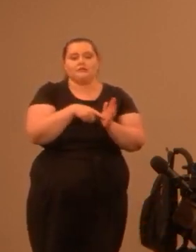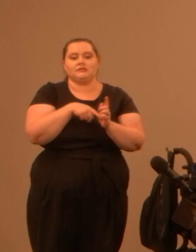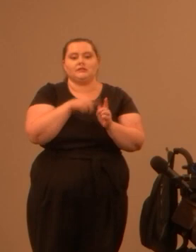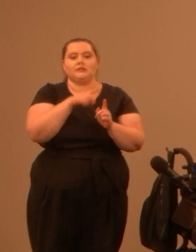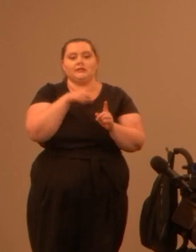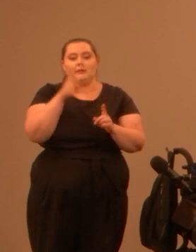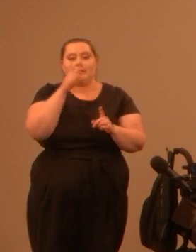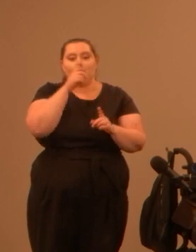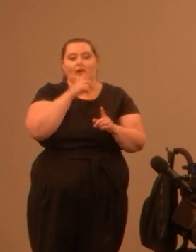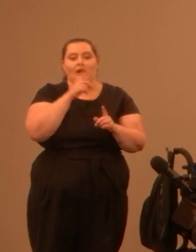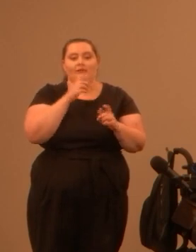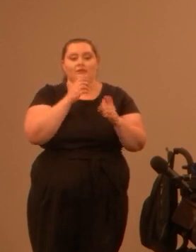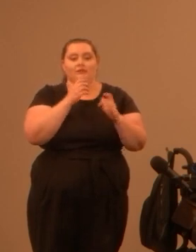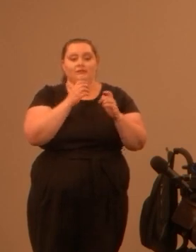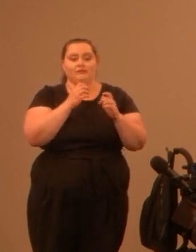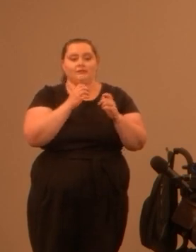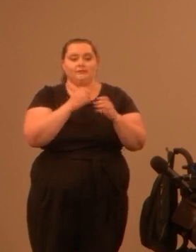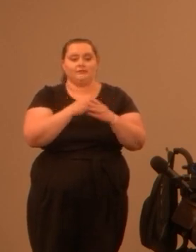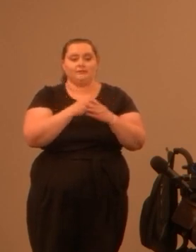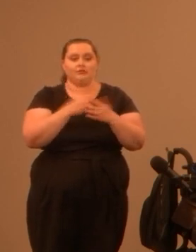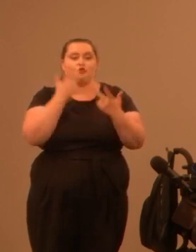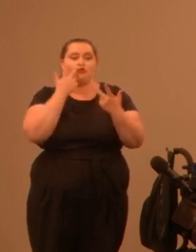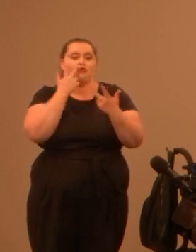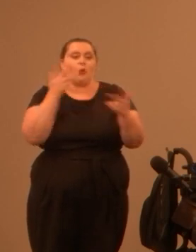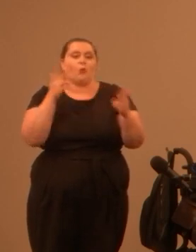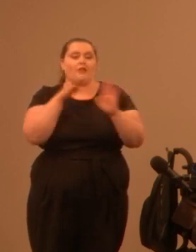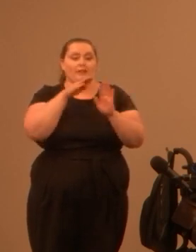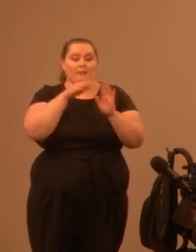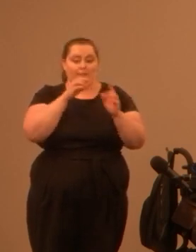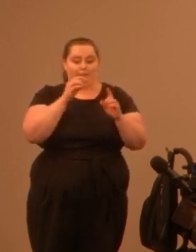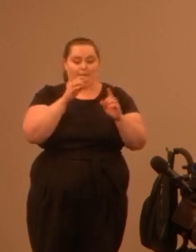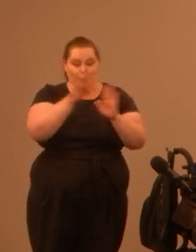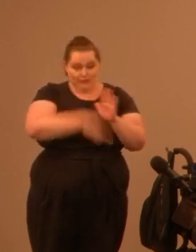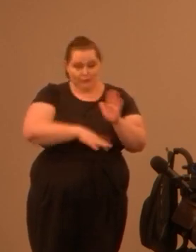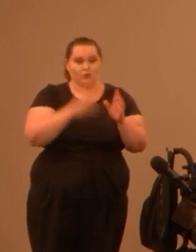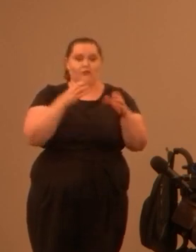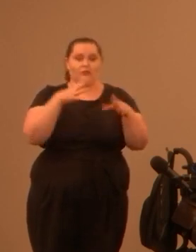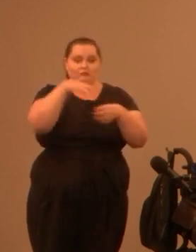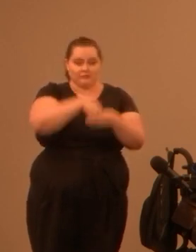championed the principles of inclusivity, but have also made enduring contributions